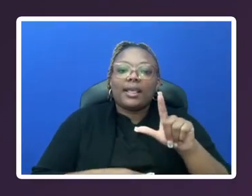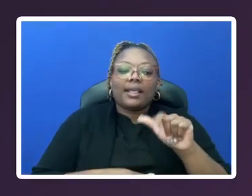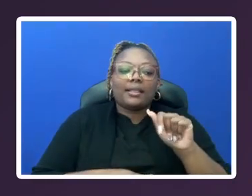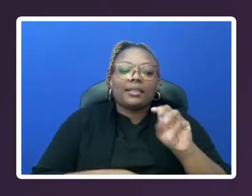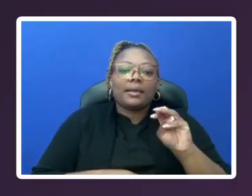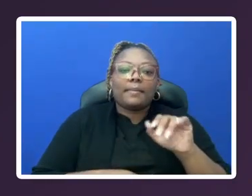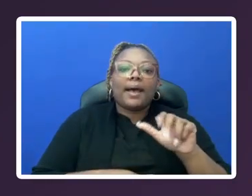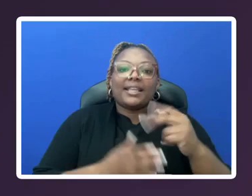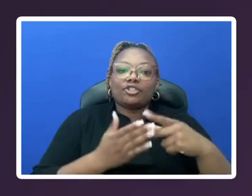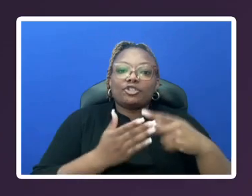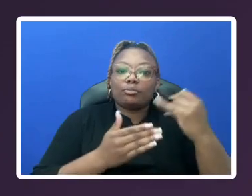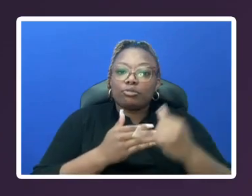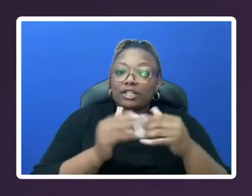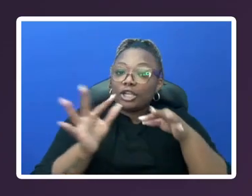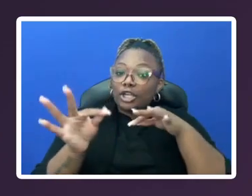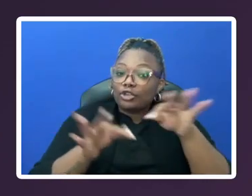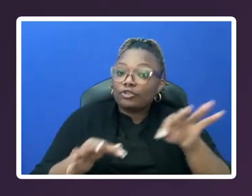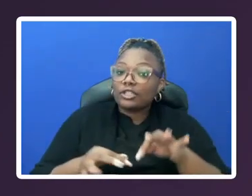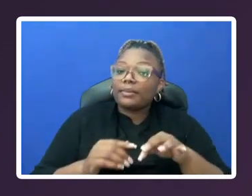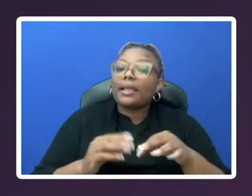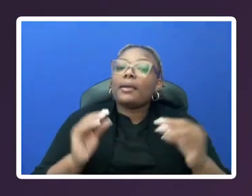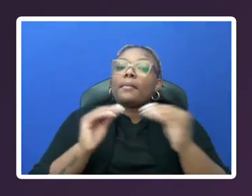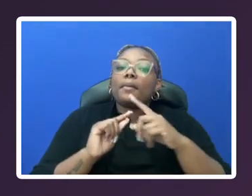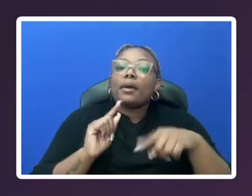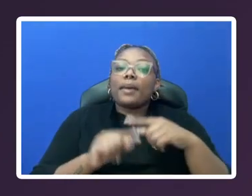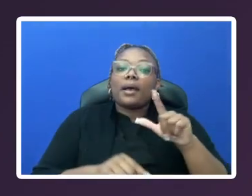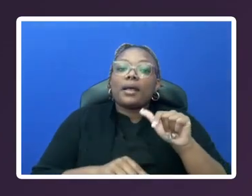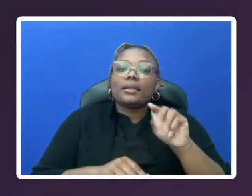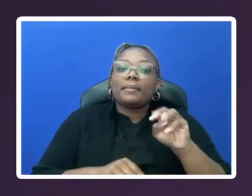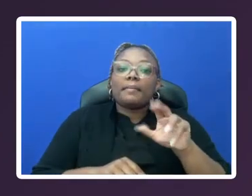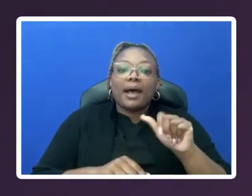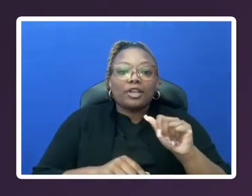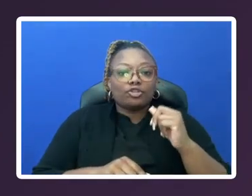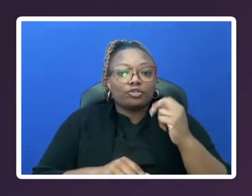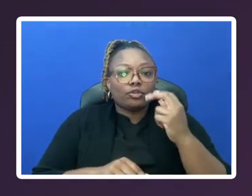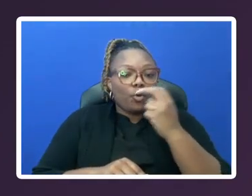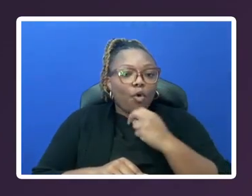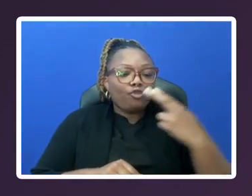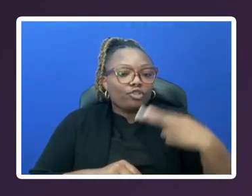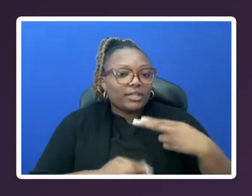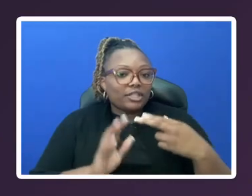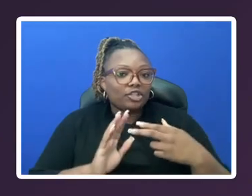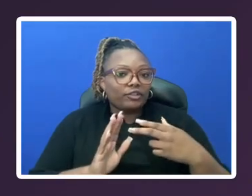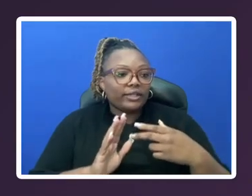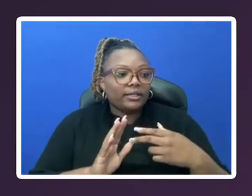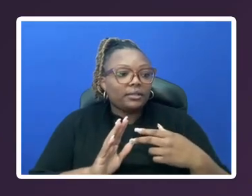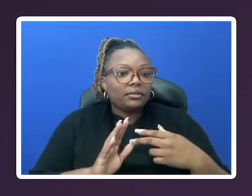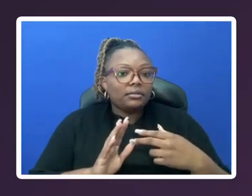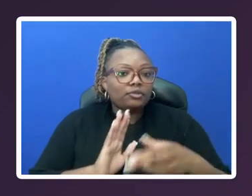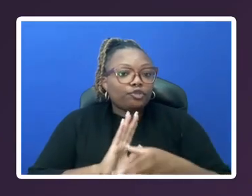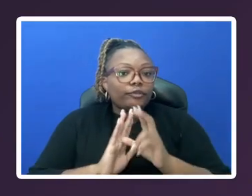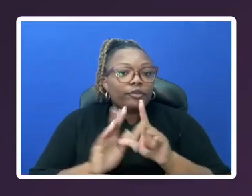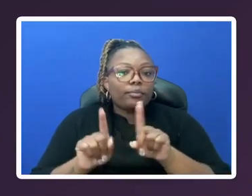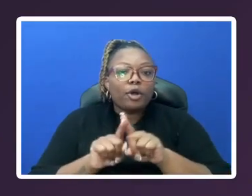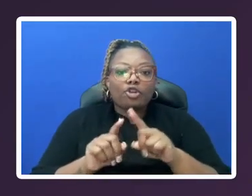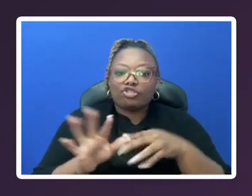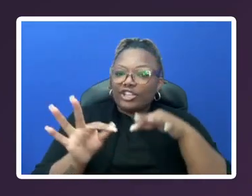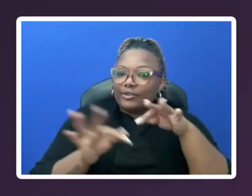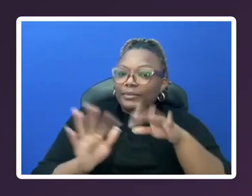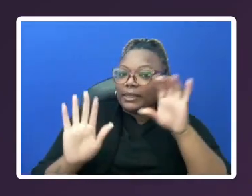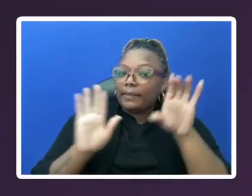about Famiya's oral history interview as well as -- as well as this photograph?